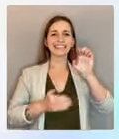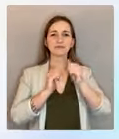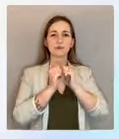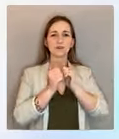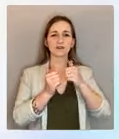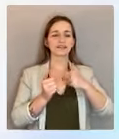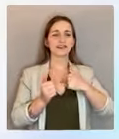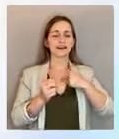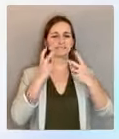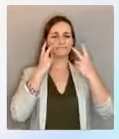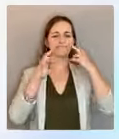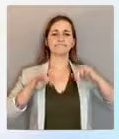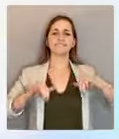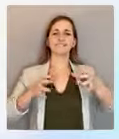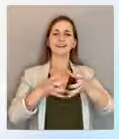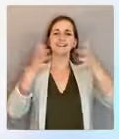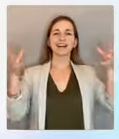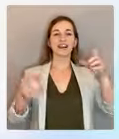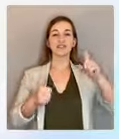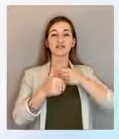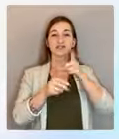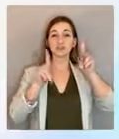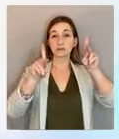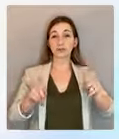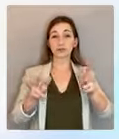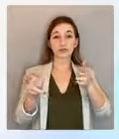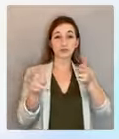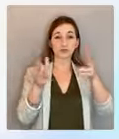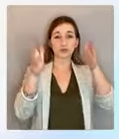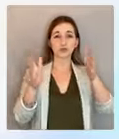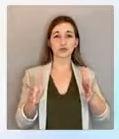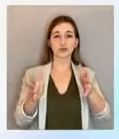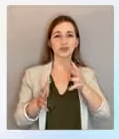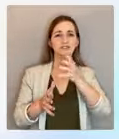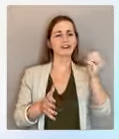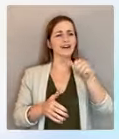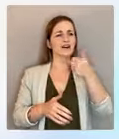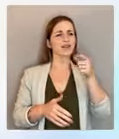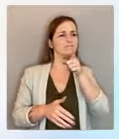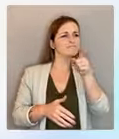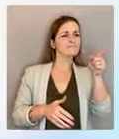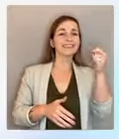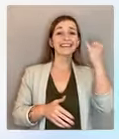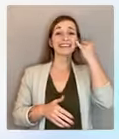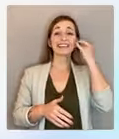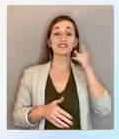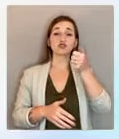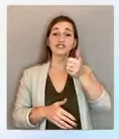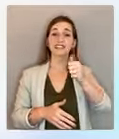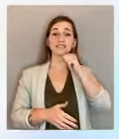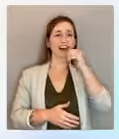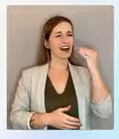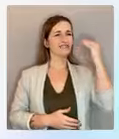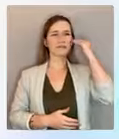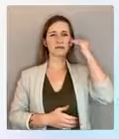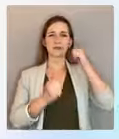I saw a lot of first person shooters, a lot of games where if you weren't familiar with the game,